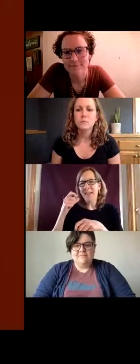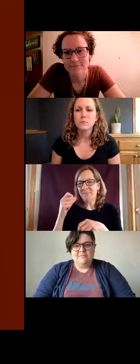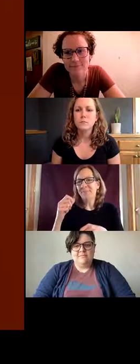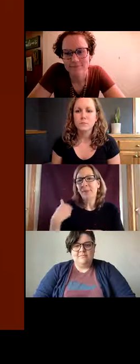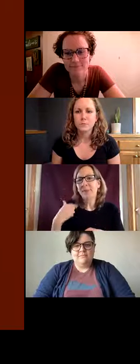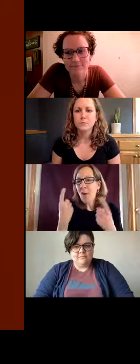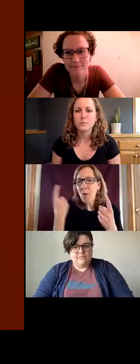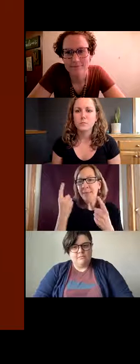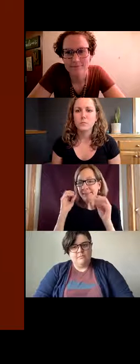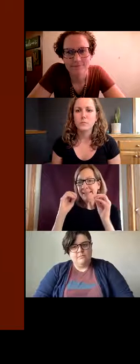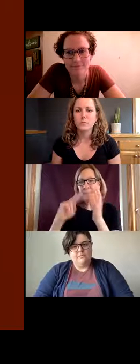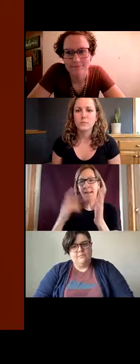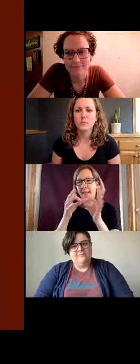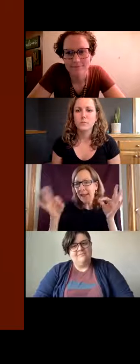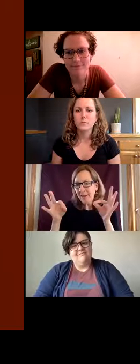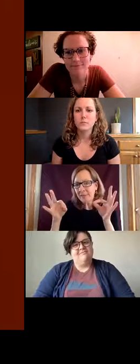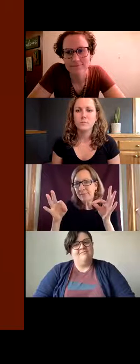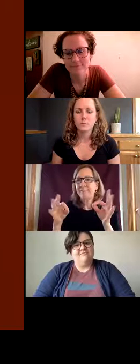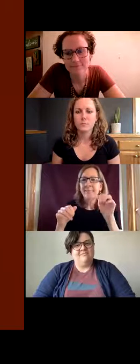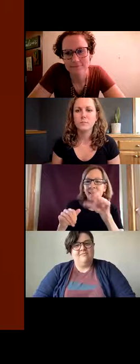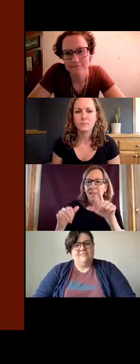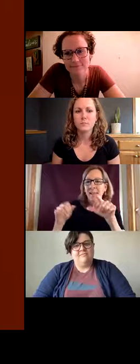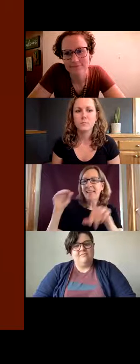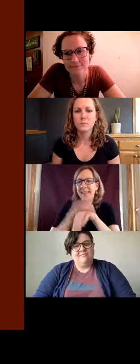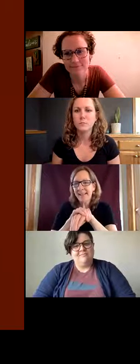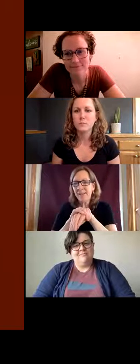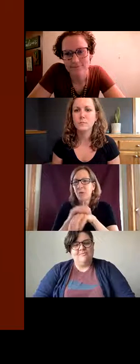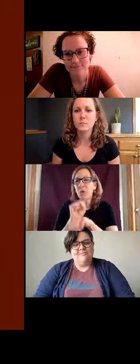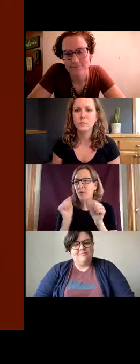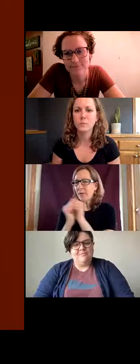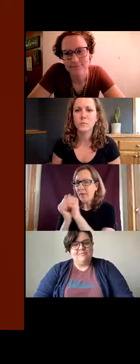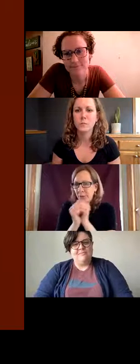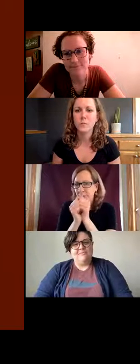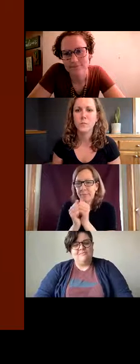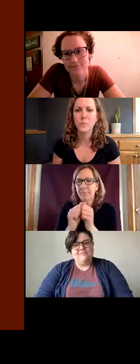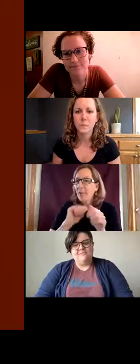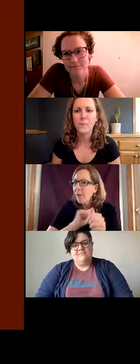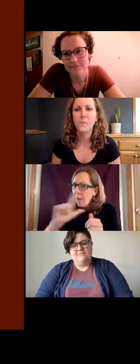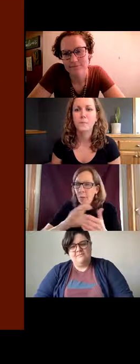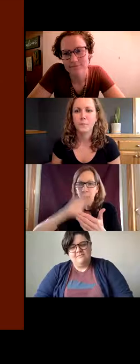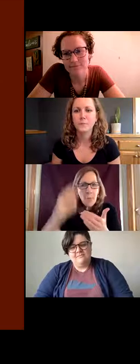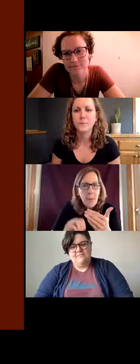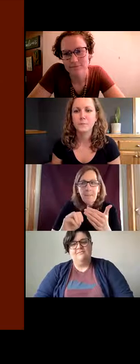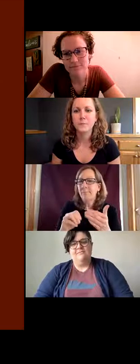Michele: Sure. For a long time we've been teaching bilingually: ASL and English as they work together